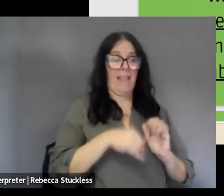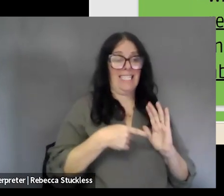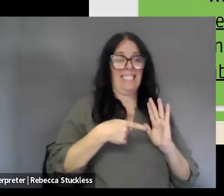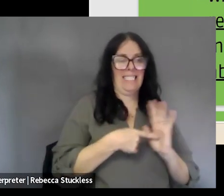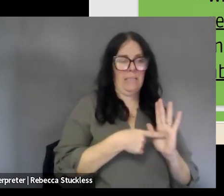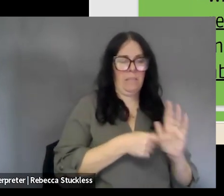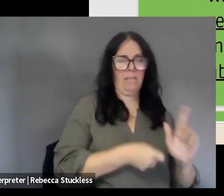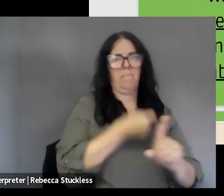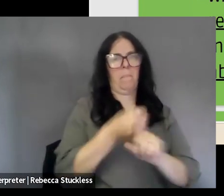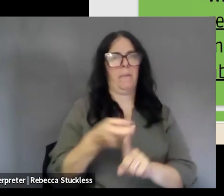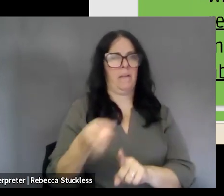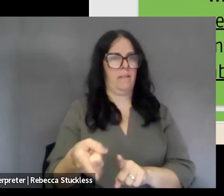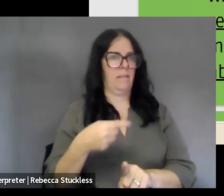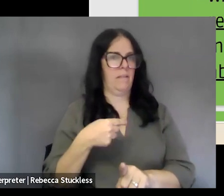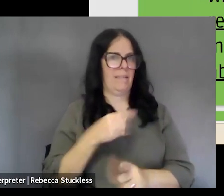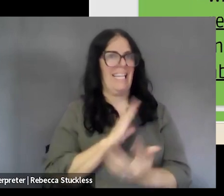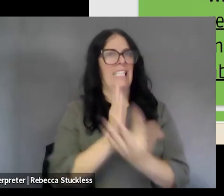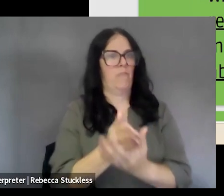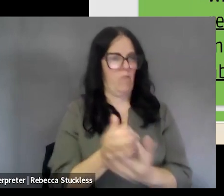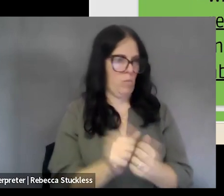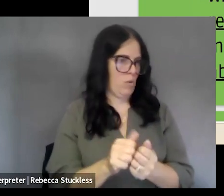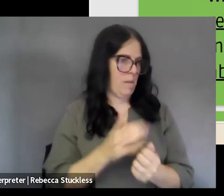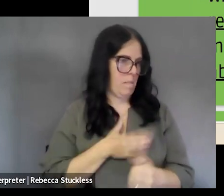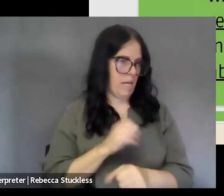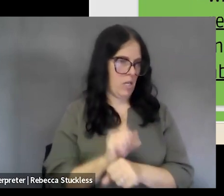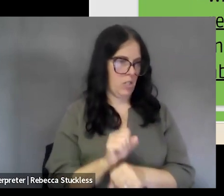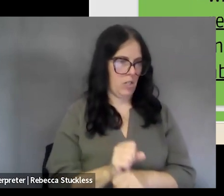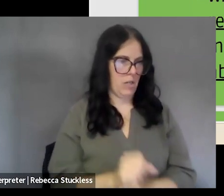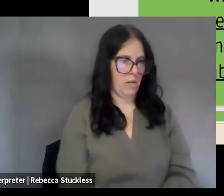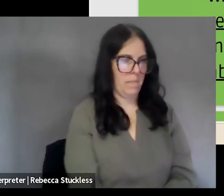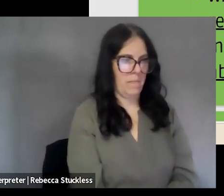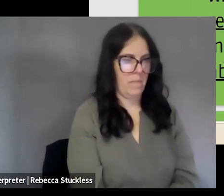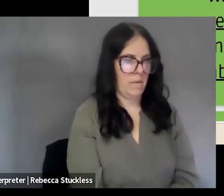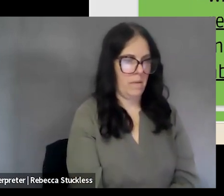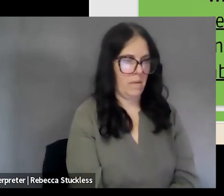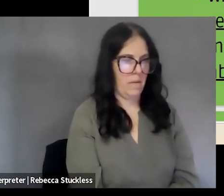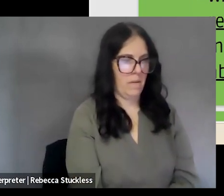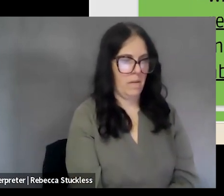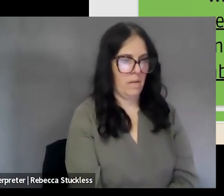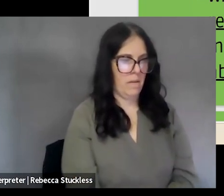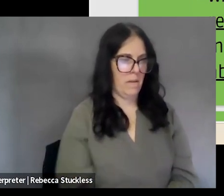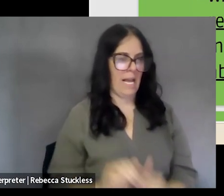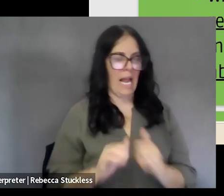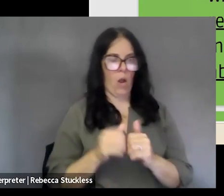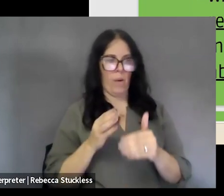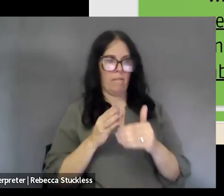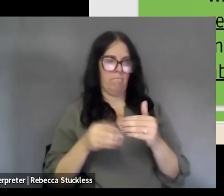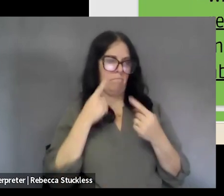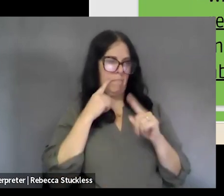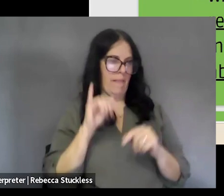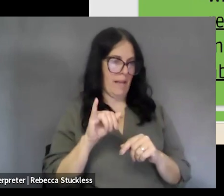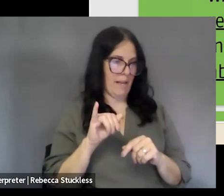you're experiencing interfere with your ability to complete and execute those tasks. Next slide,